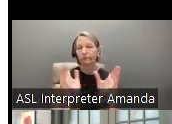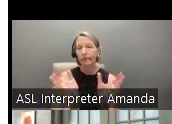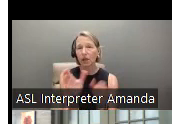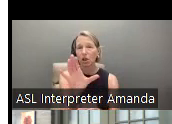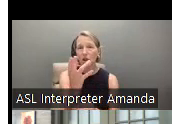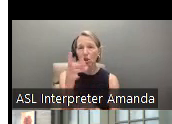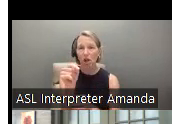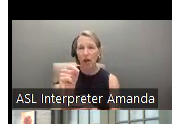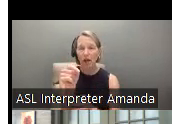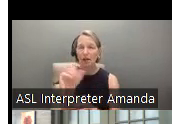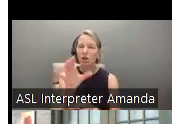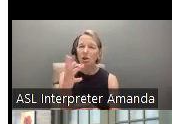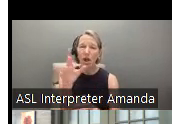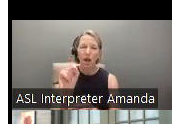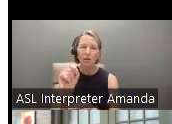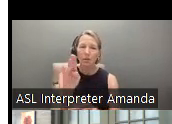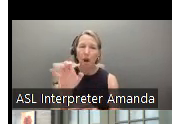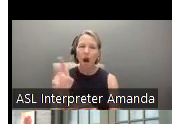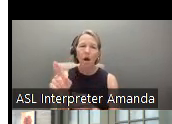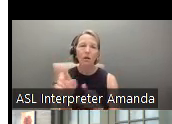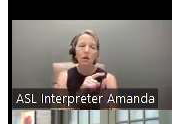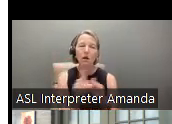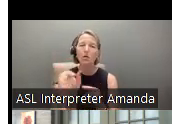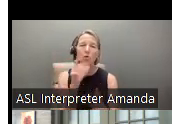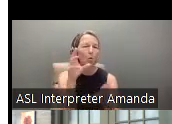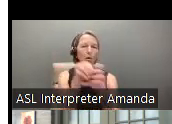um the chat box and then also um please do not include any personal information